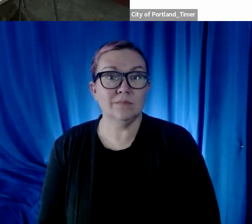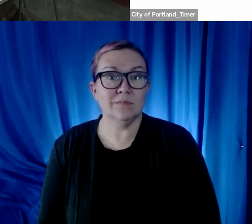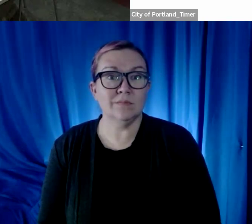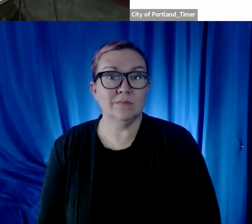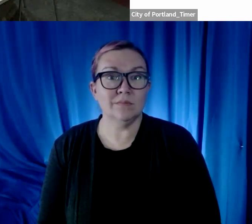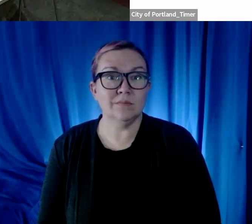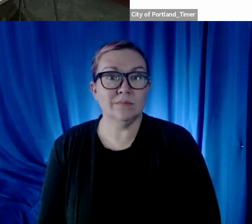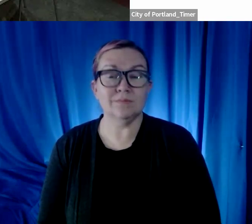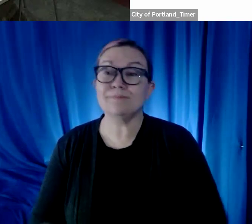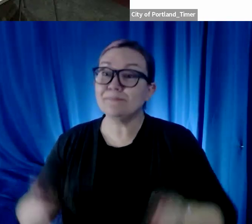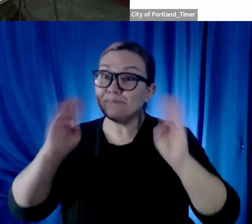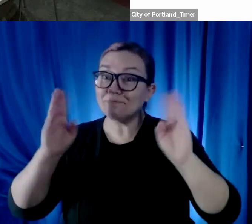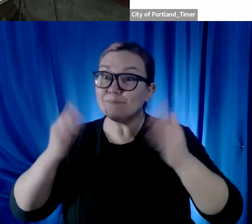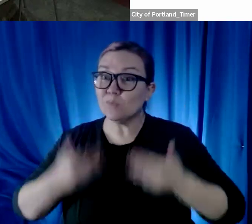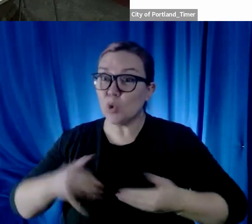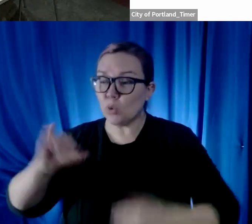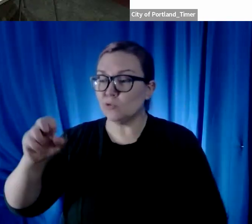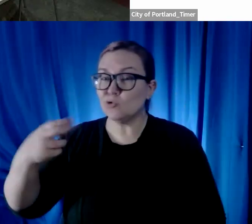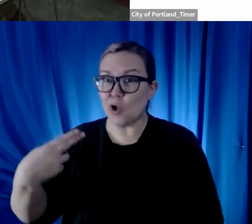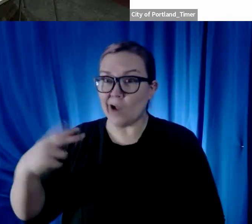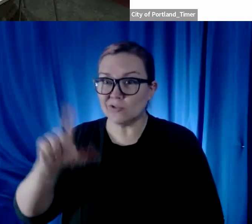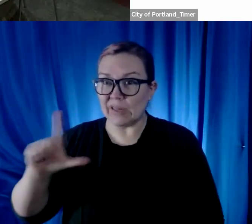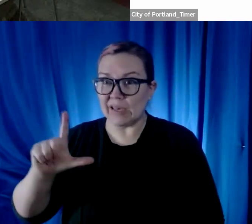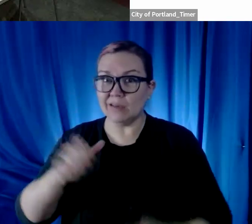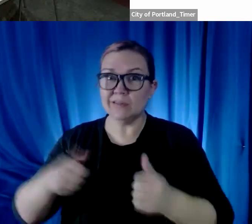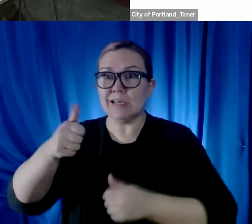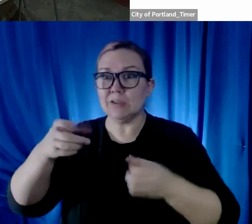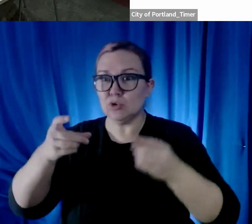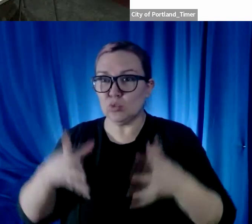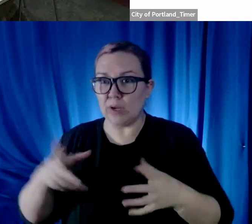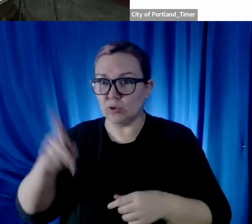Hello, my name is Josh Leake. I'm an executive director of the Portland Film Festival.